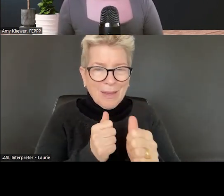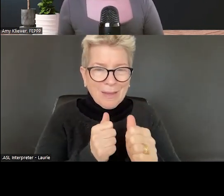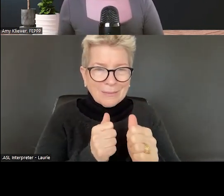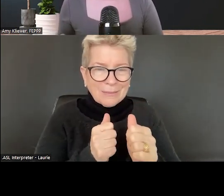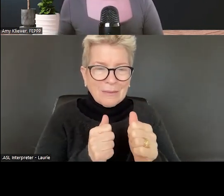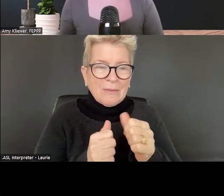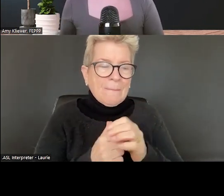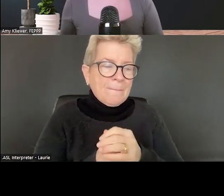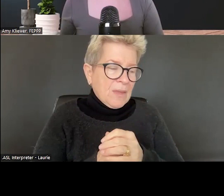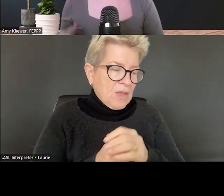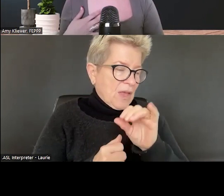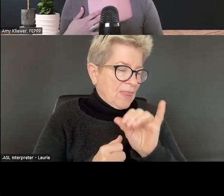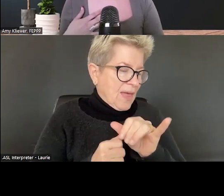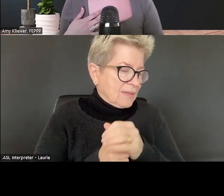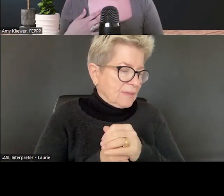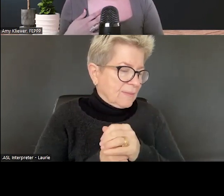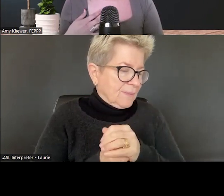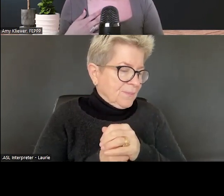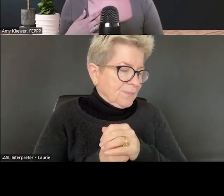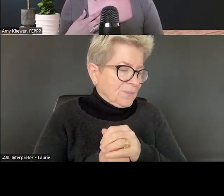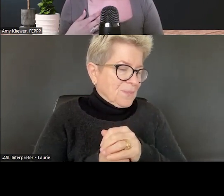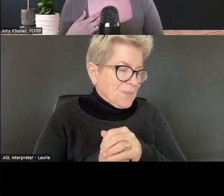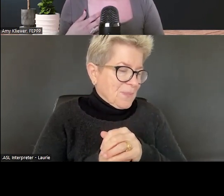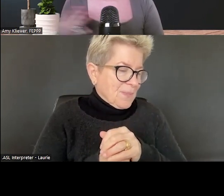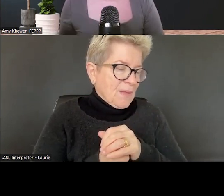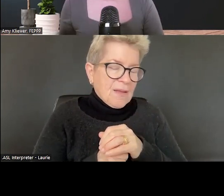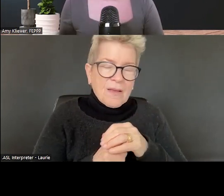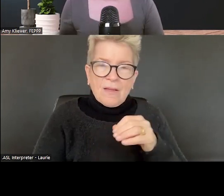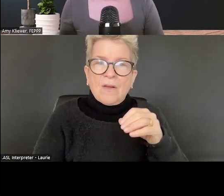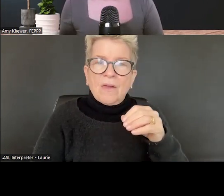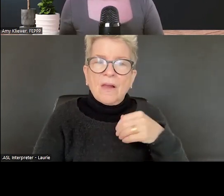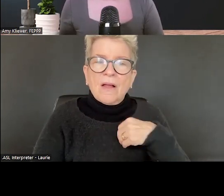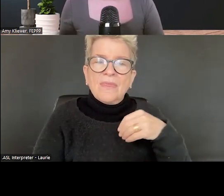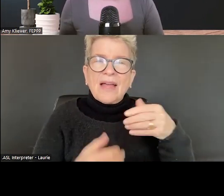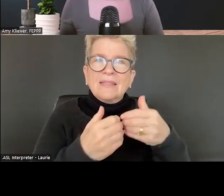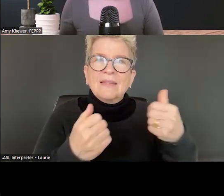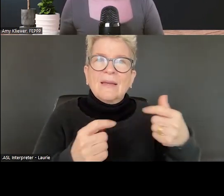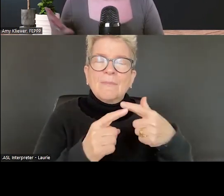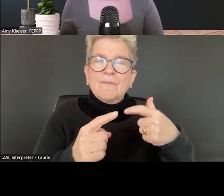that is really outside even for us at FEPPP, that's outside our locus of control. We